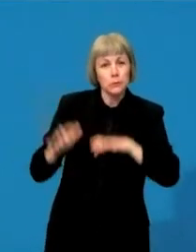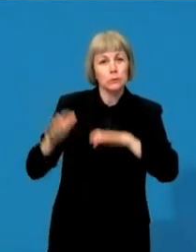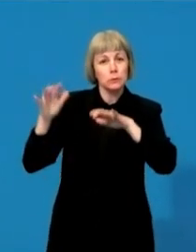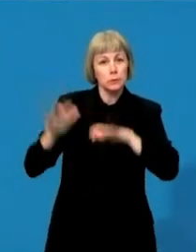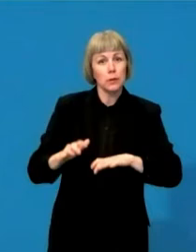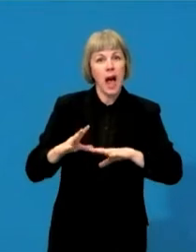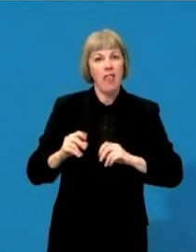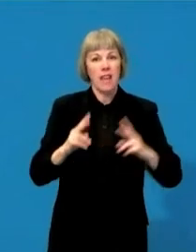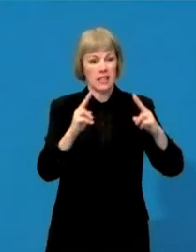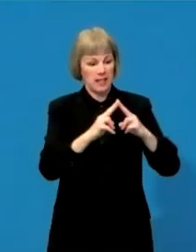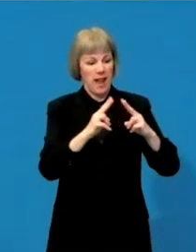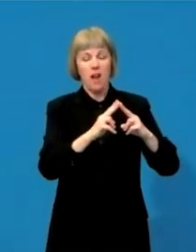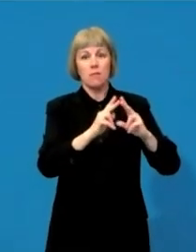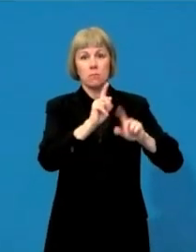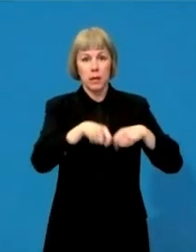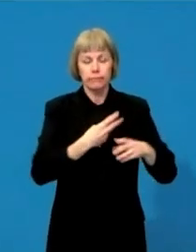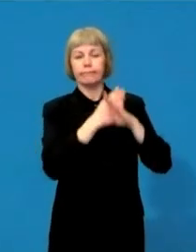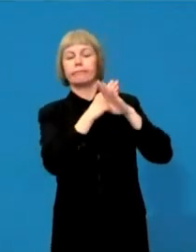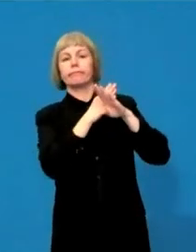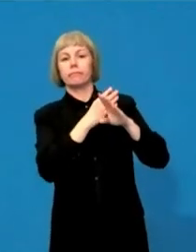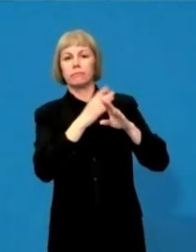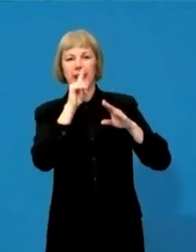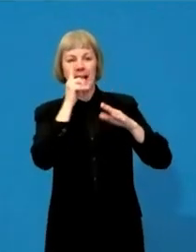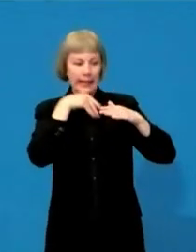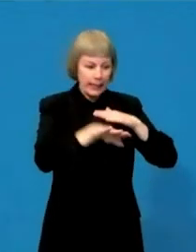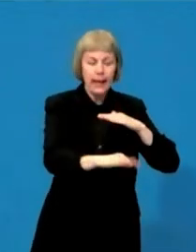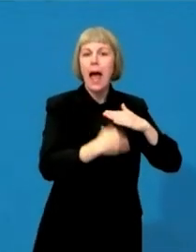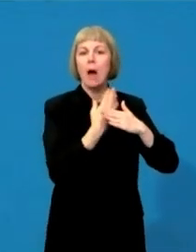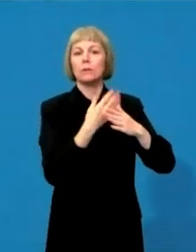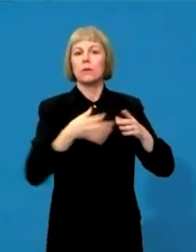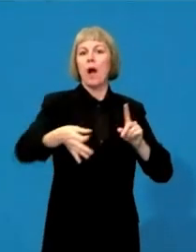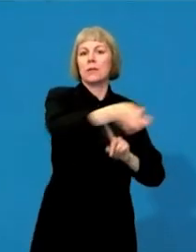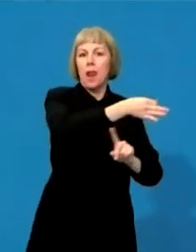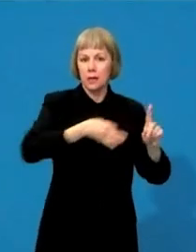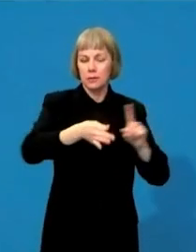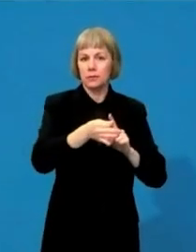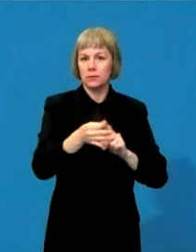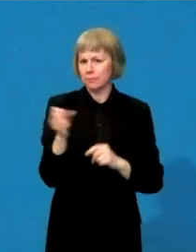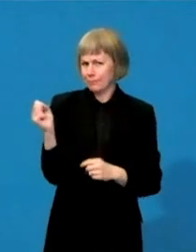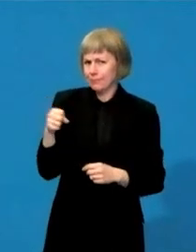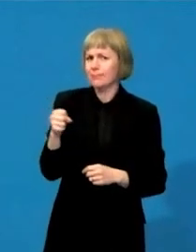Is that right? JAZSIKAH: Yeah, well, I live 30 Ks out, so when it floods, we - I don't -